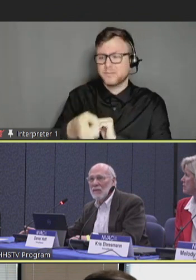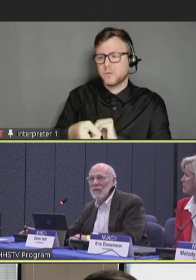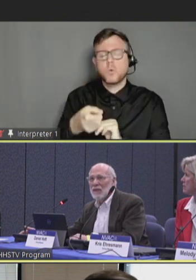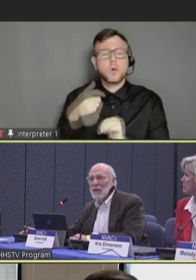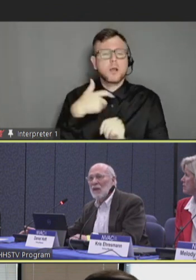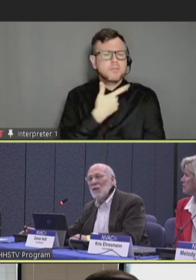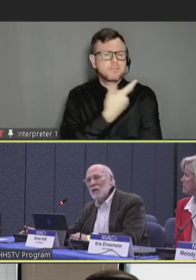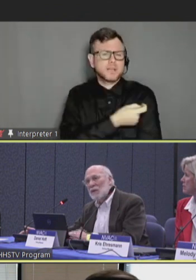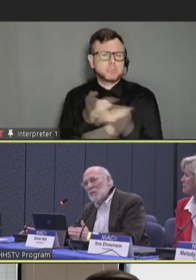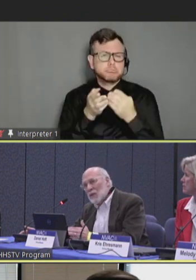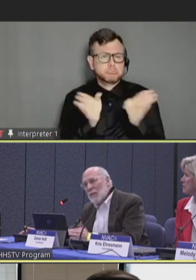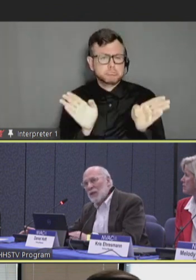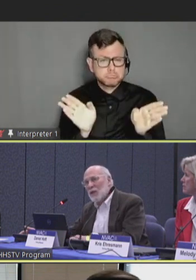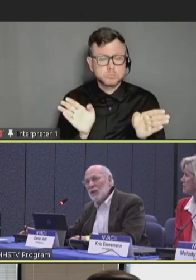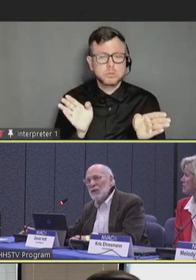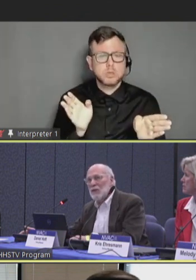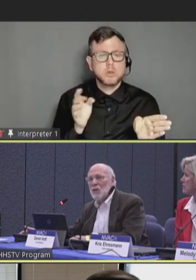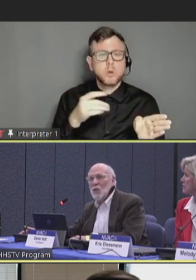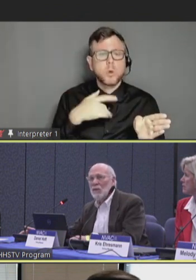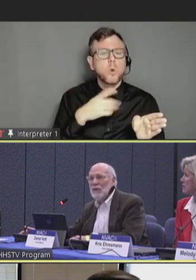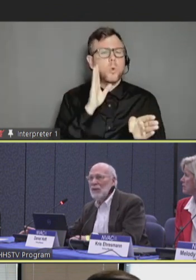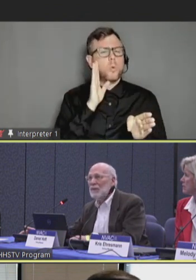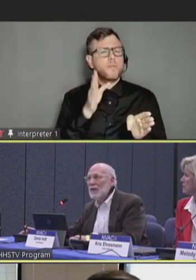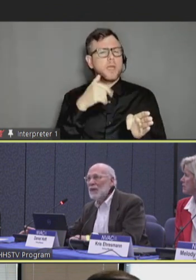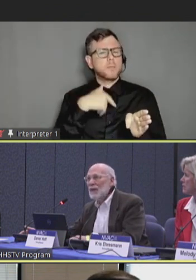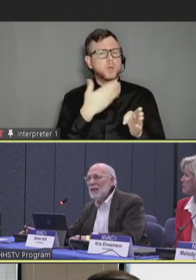Or would that be a good control for you?